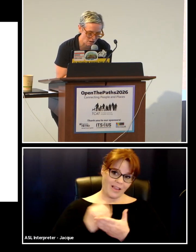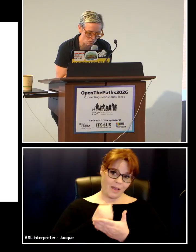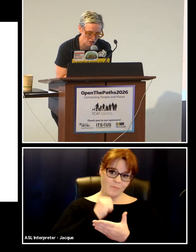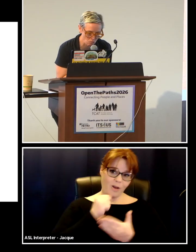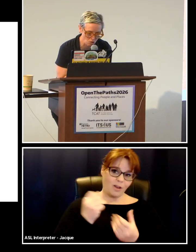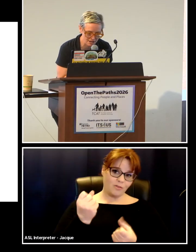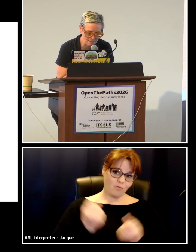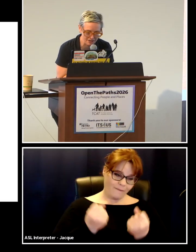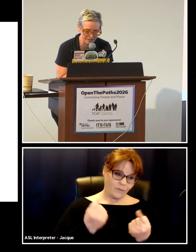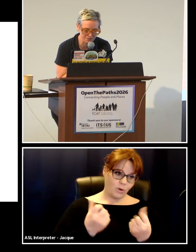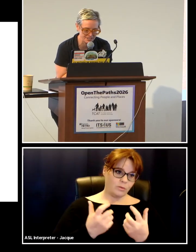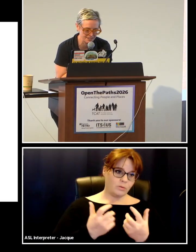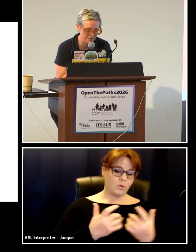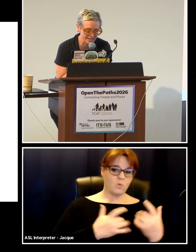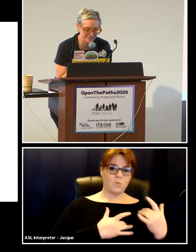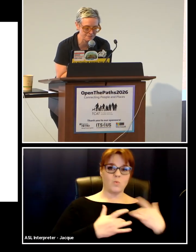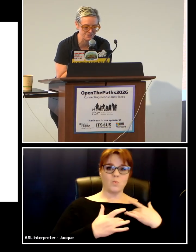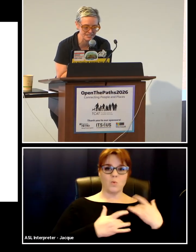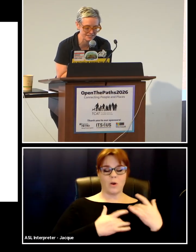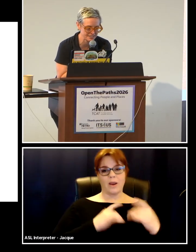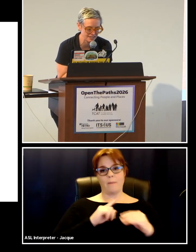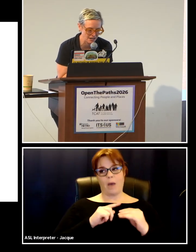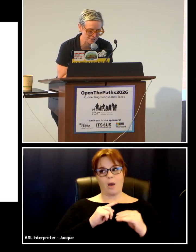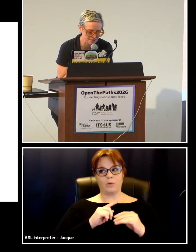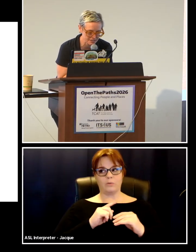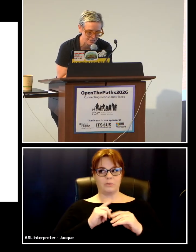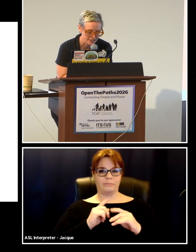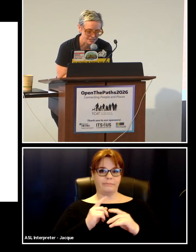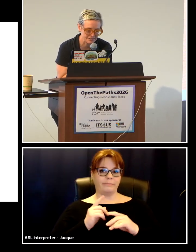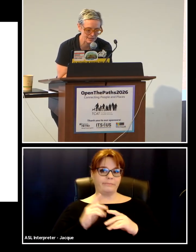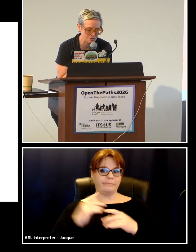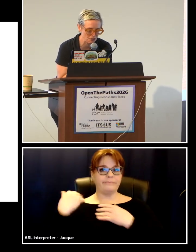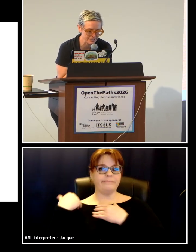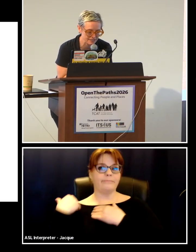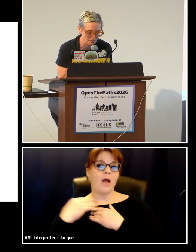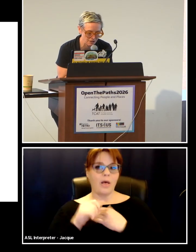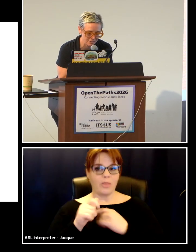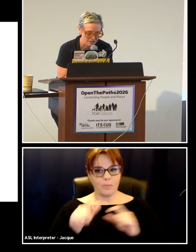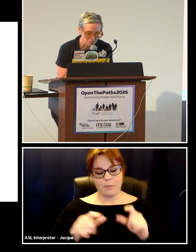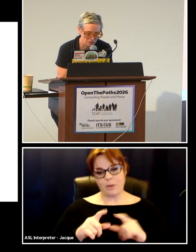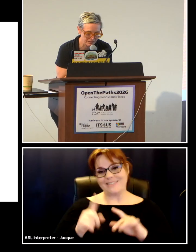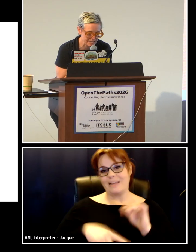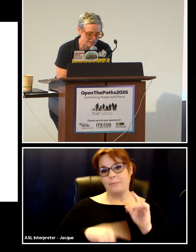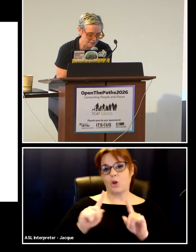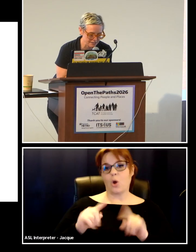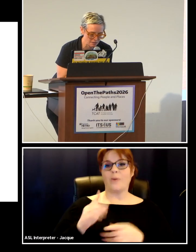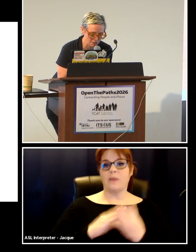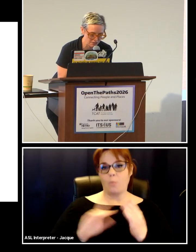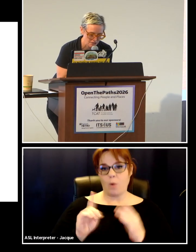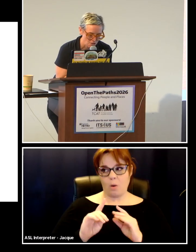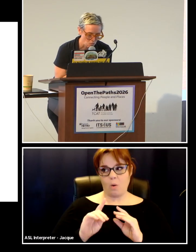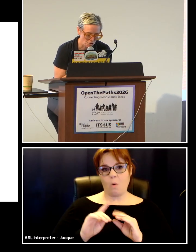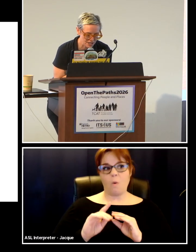uh were worry about inconveniencing others skipped going somewhere were late going somewhere worry